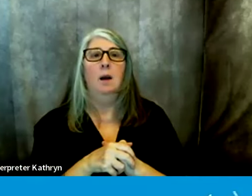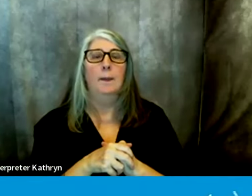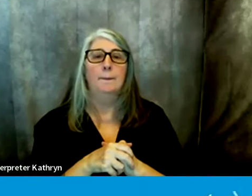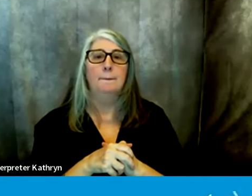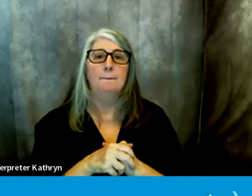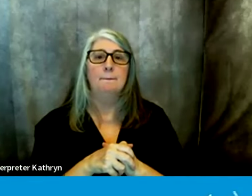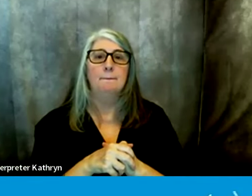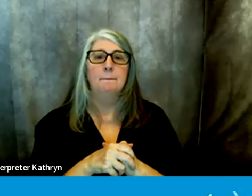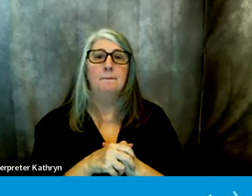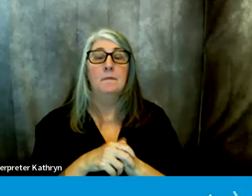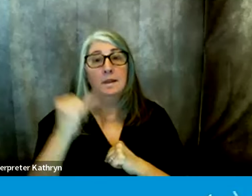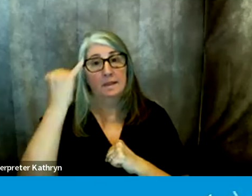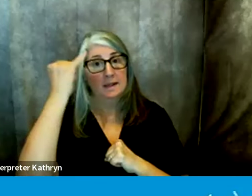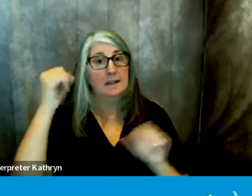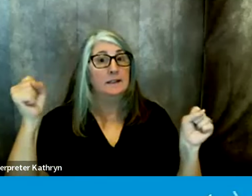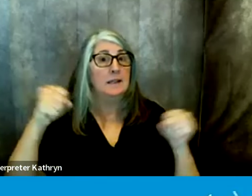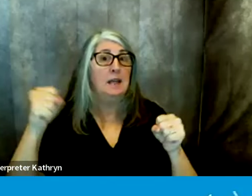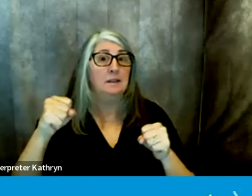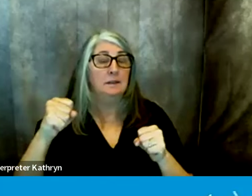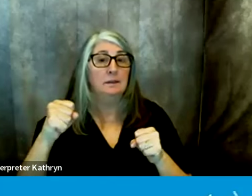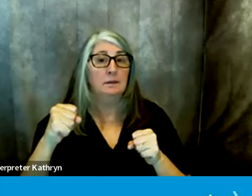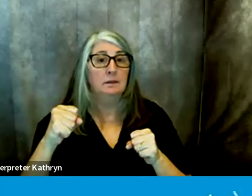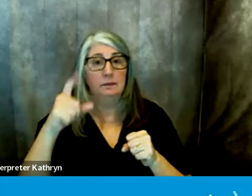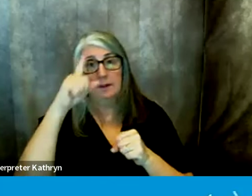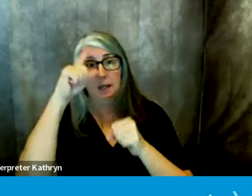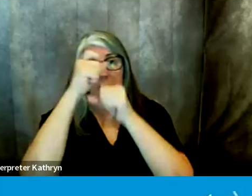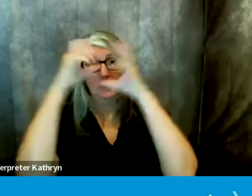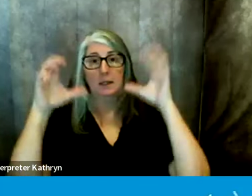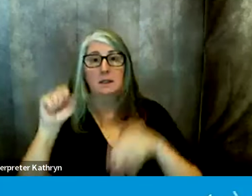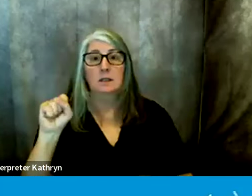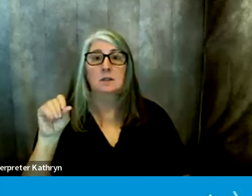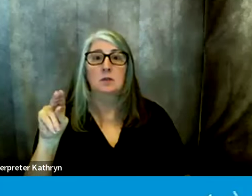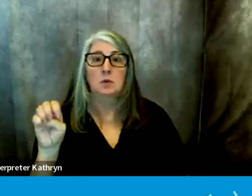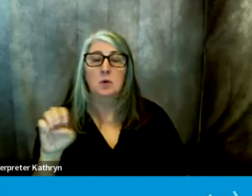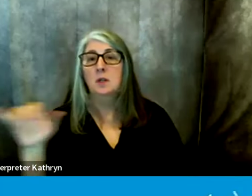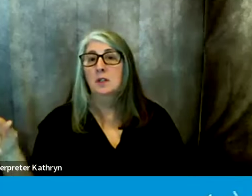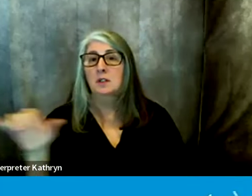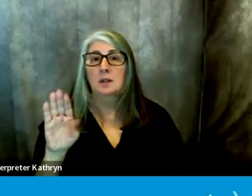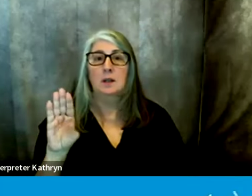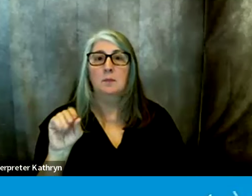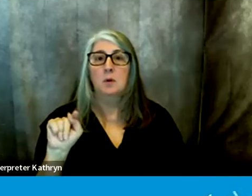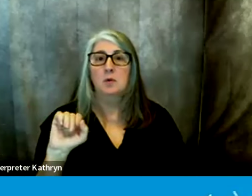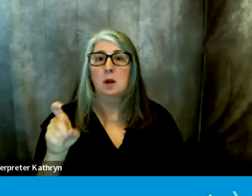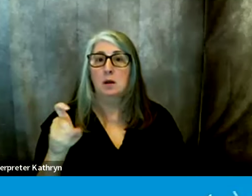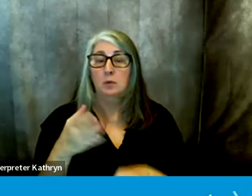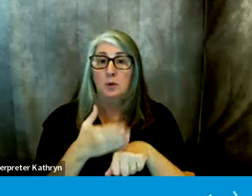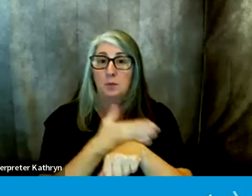the idea is absolutely right. The idea of SCONE is that just like Botox will improve your capacity and allow you to store better.